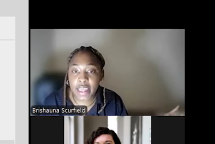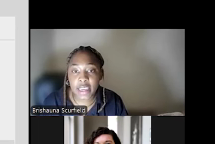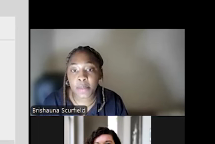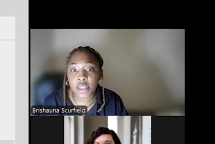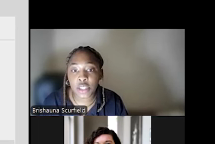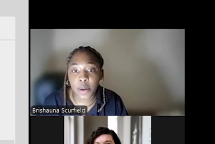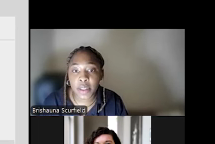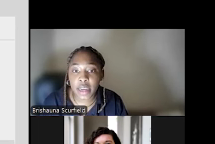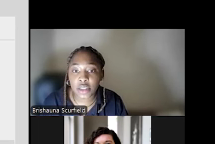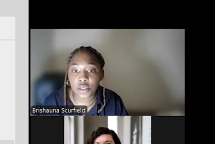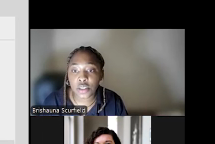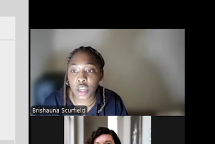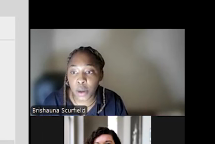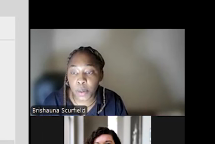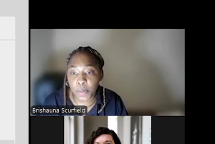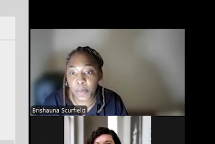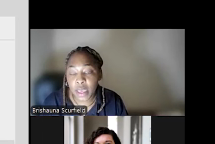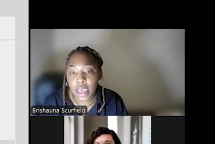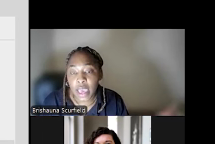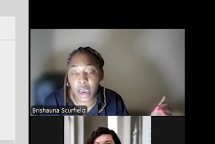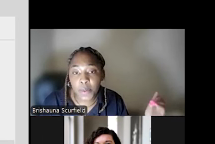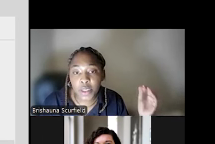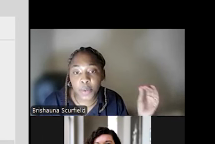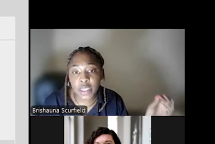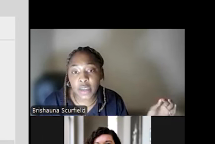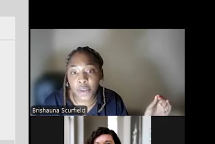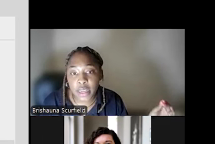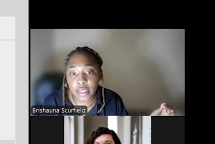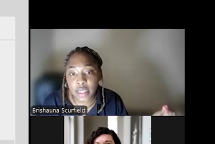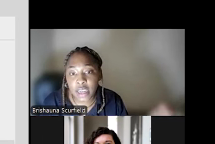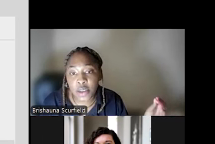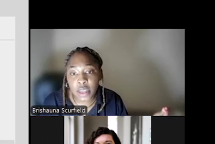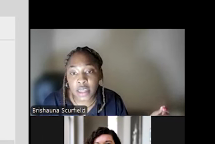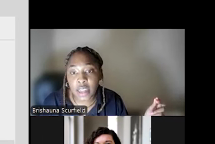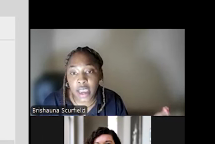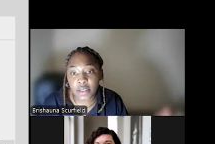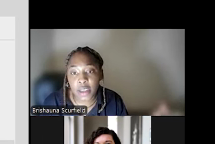think I'm good to go. And the answer is no. And the reason for this is that using these layouts